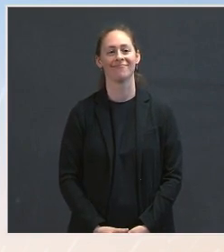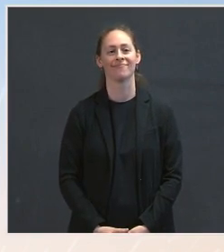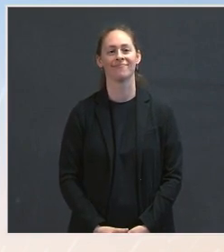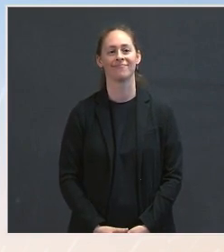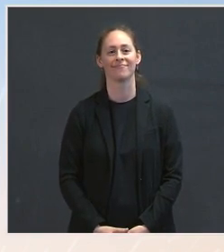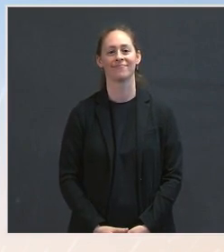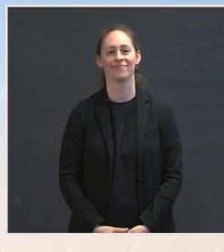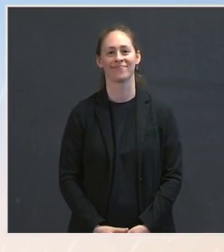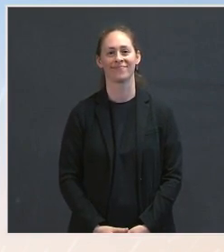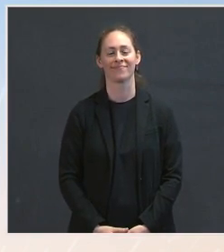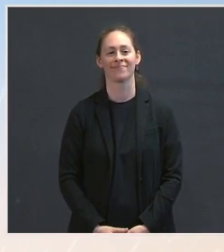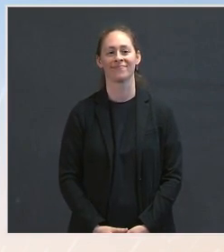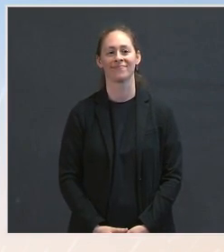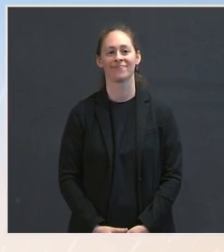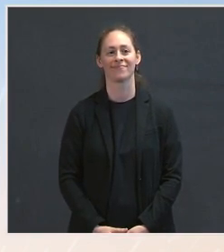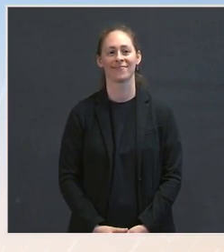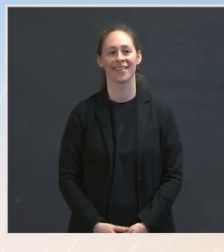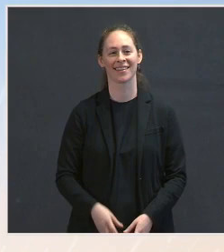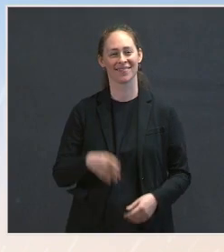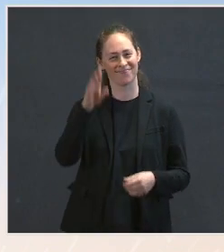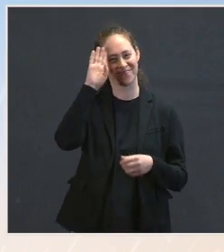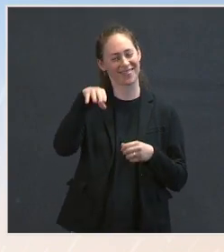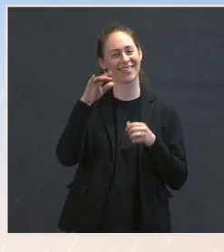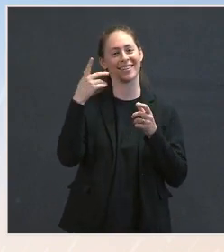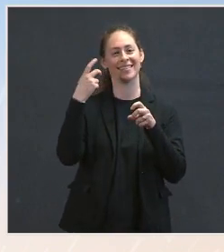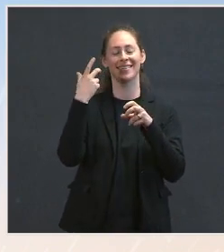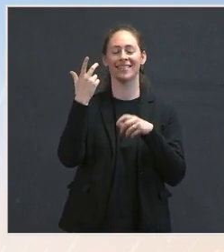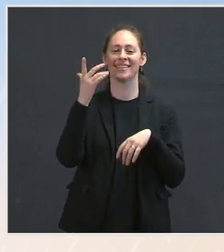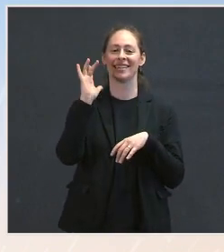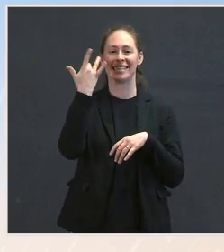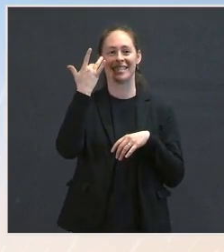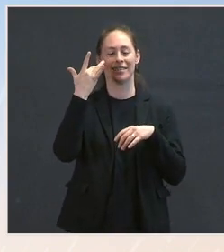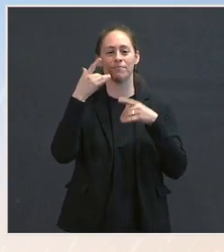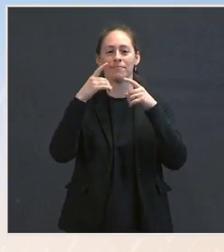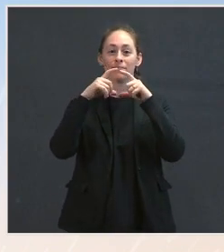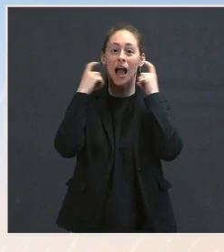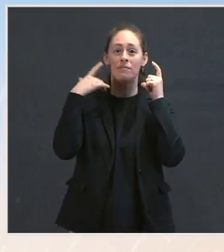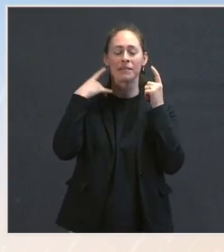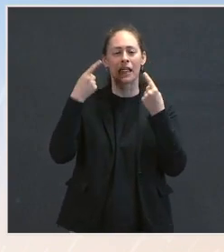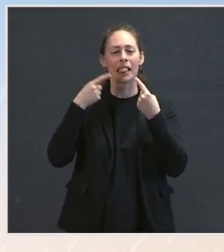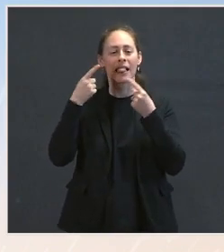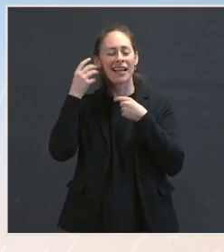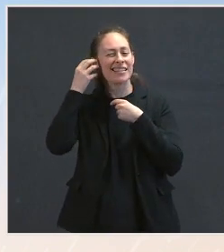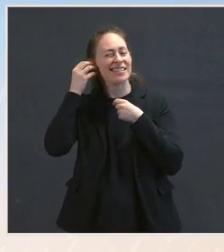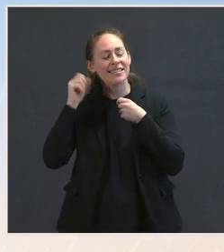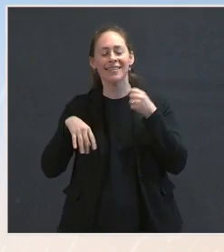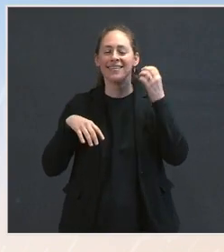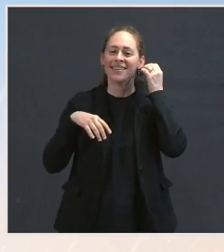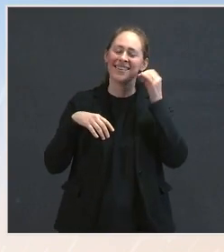so just bear with me here. Okay. So, just have a couple of items at the top.